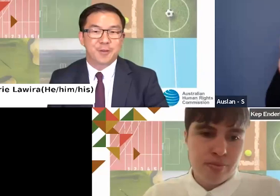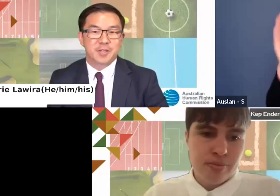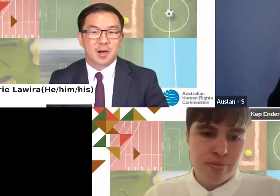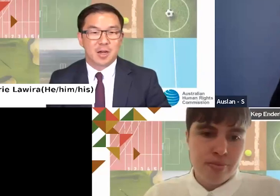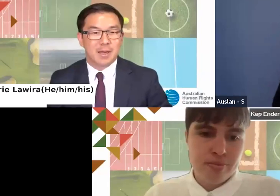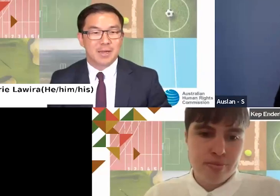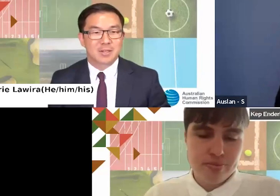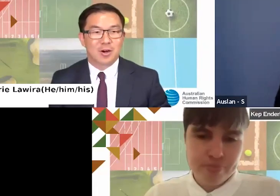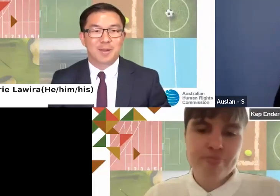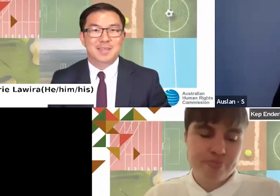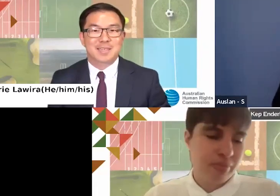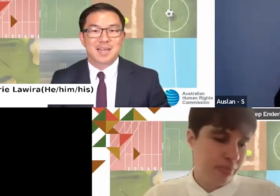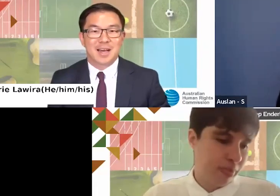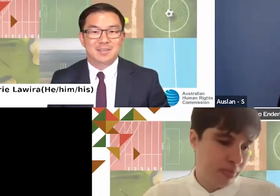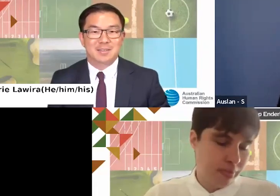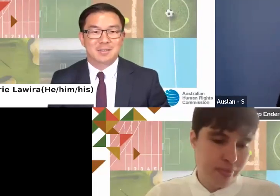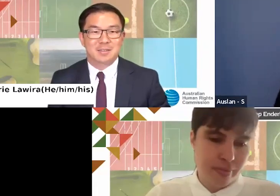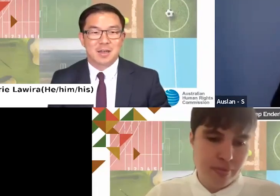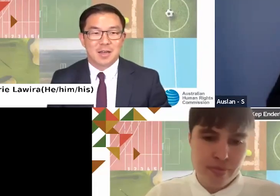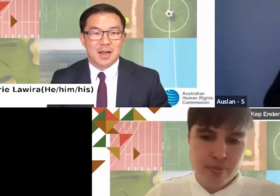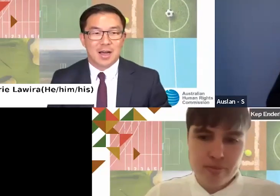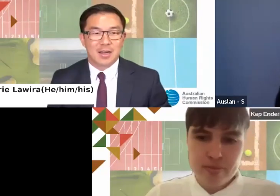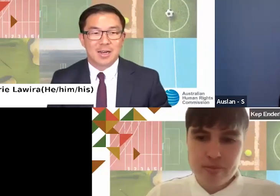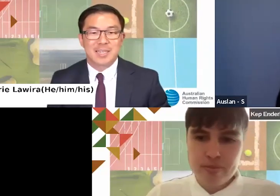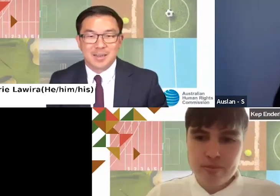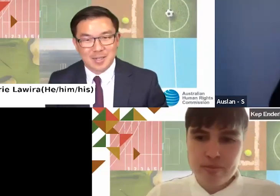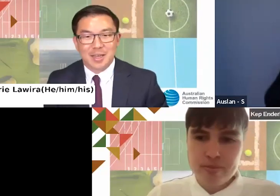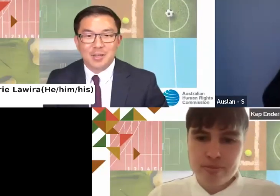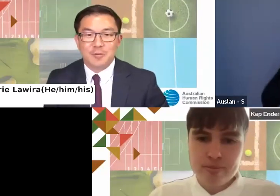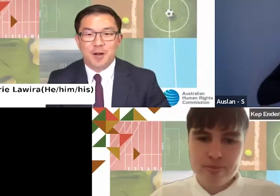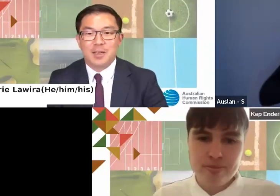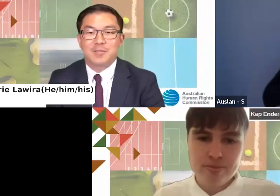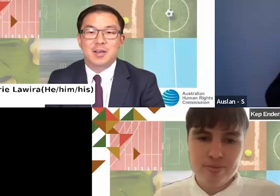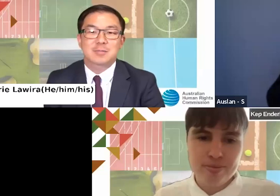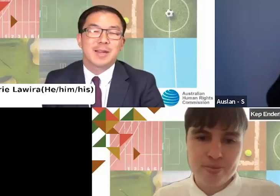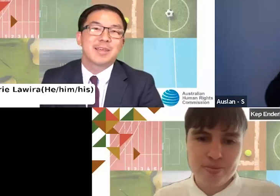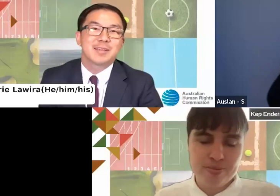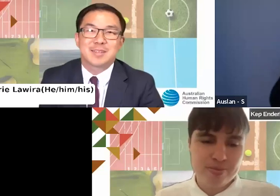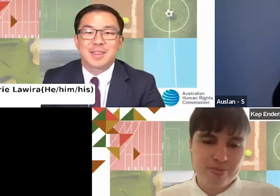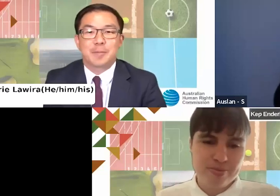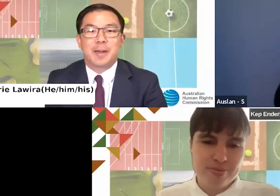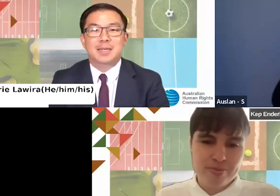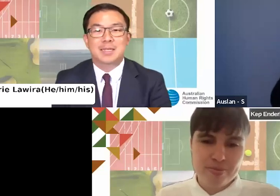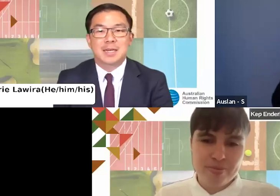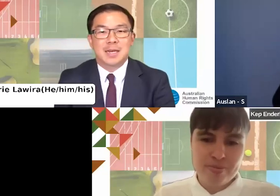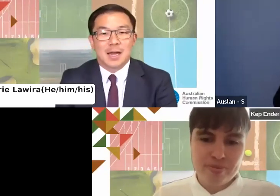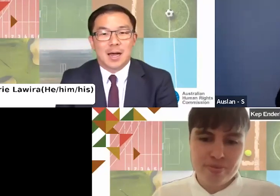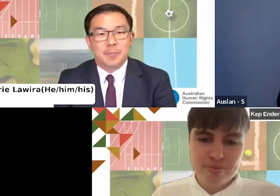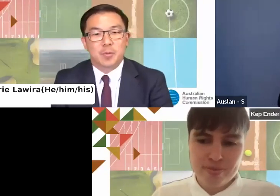for your time and complex analysis. Undoubtedly, you've given us many things to think about.